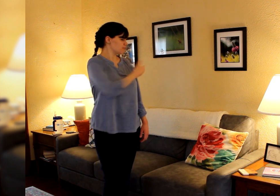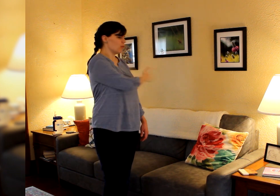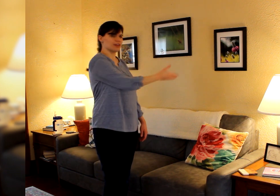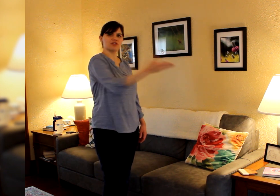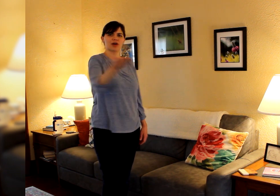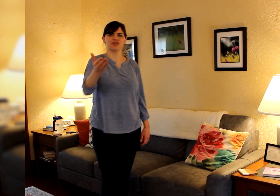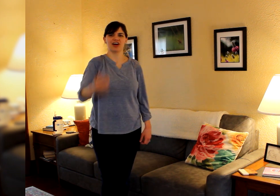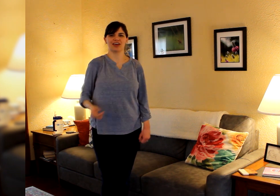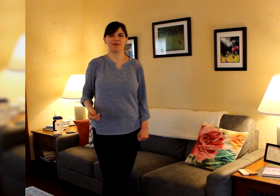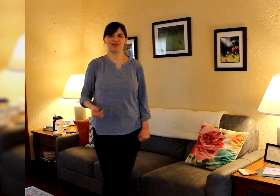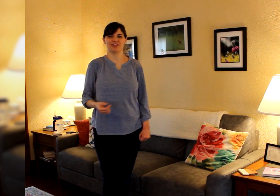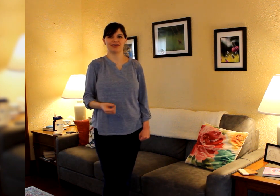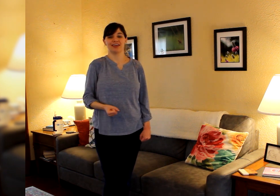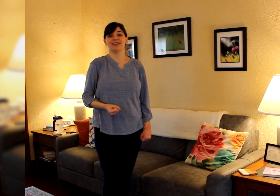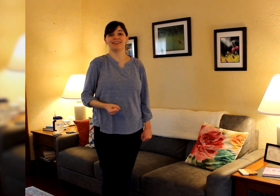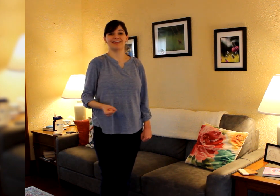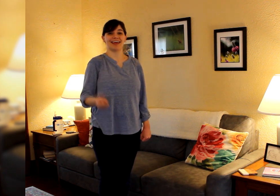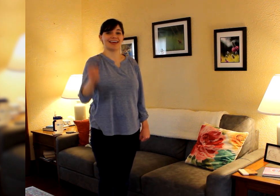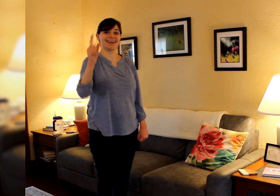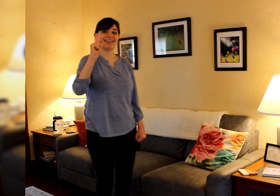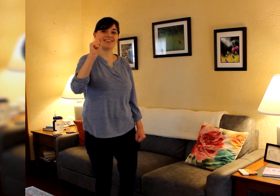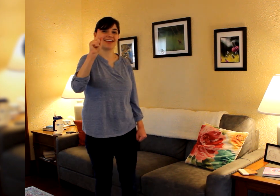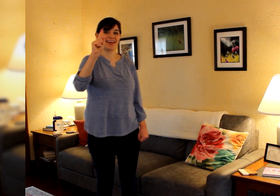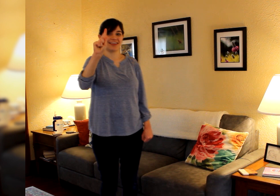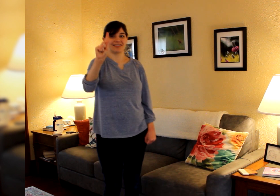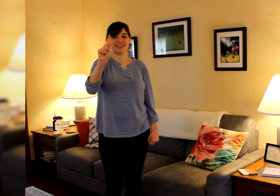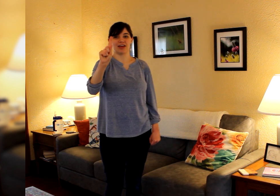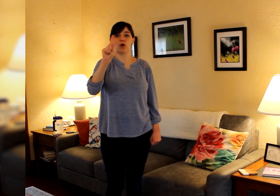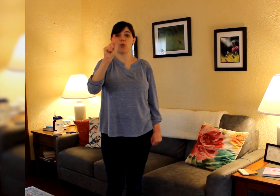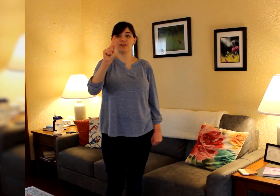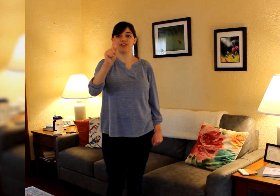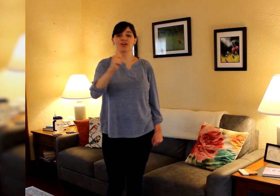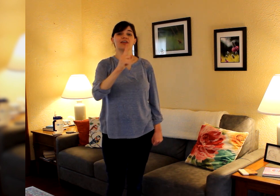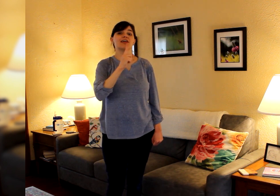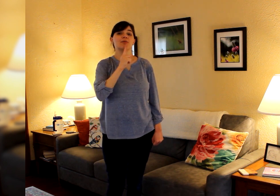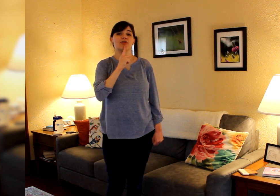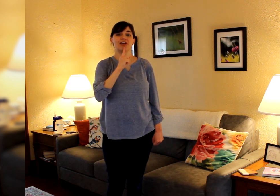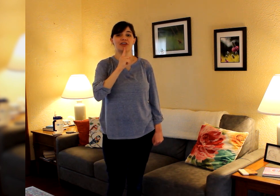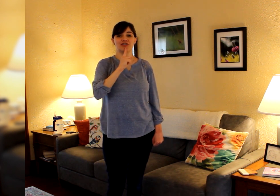point to what you're talking about. To say is, take one finger, put it on your